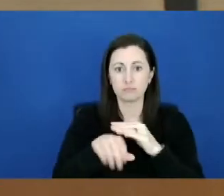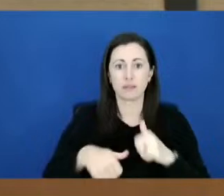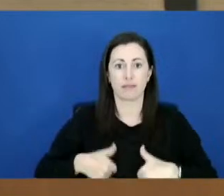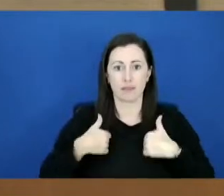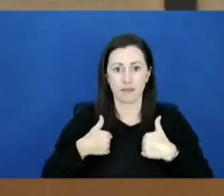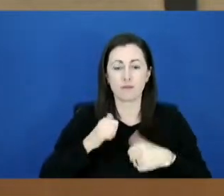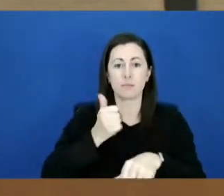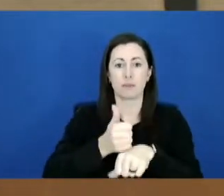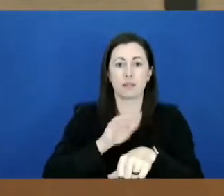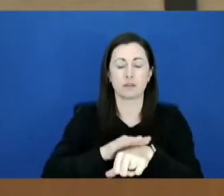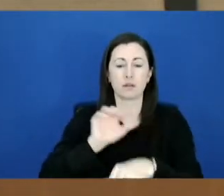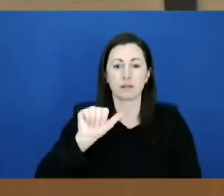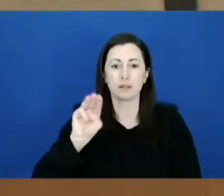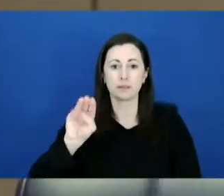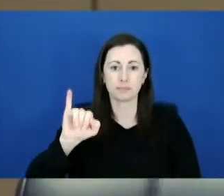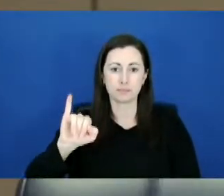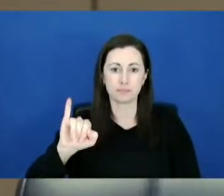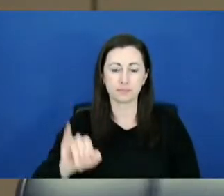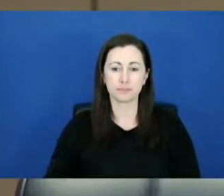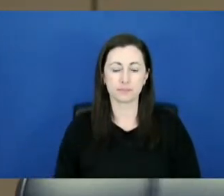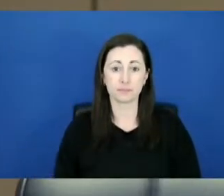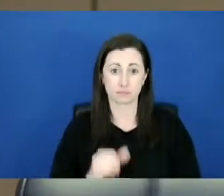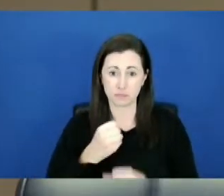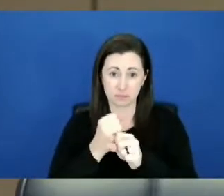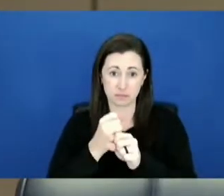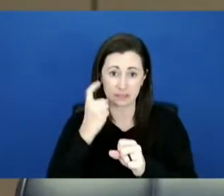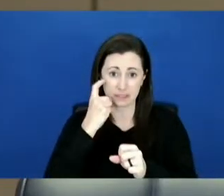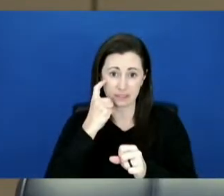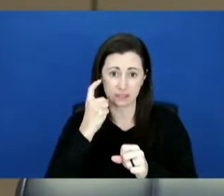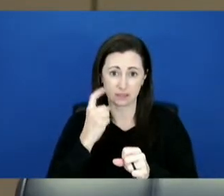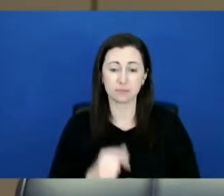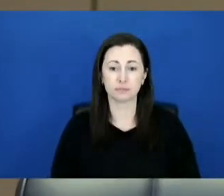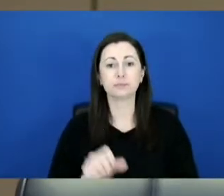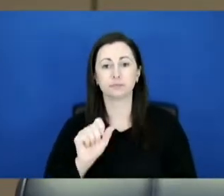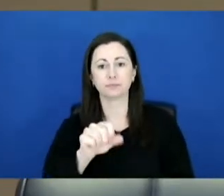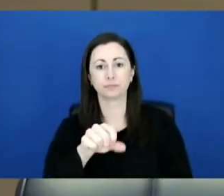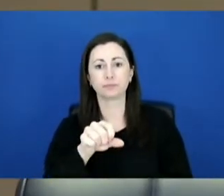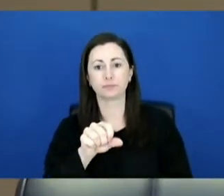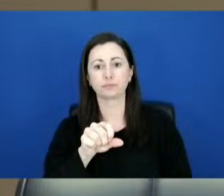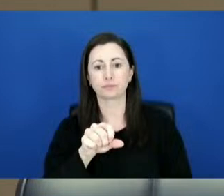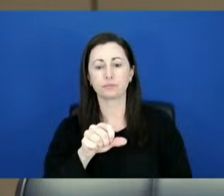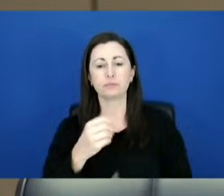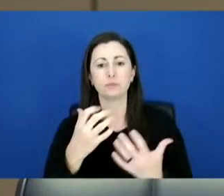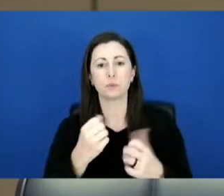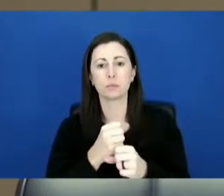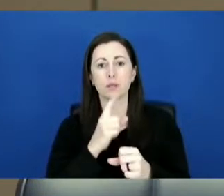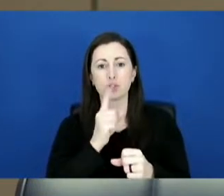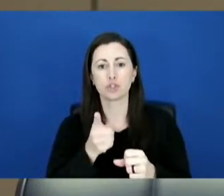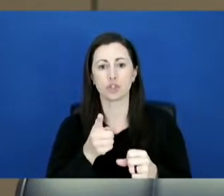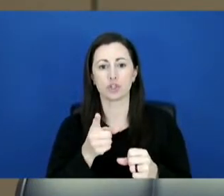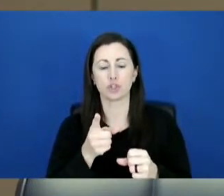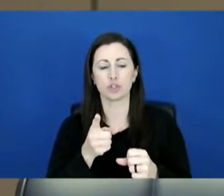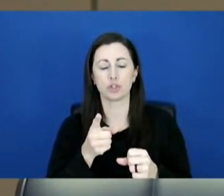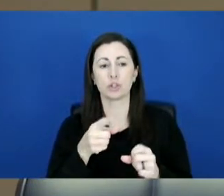PRE-PREVENTS THE RENTS FROM RAISING. YOU'RE ABLE TO COME IN BASED ON YOUR AREA MEDIAN INCOME.